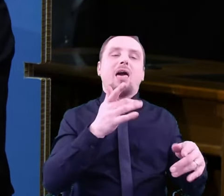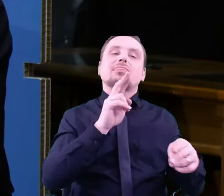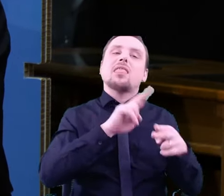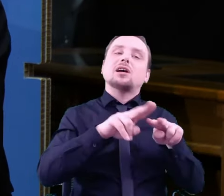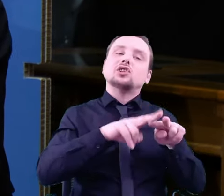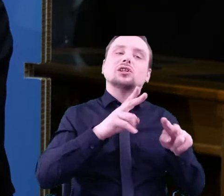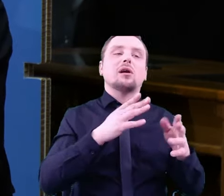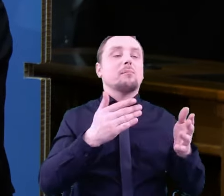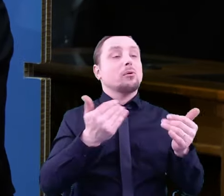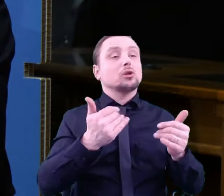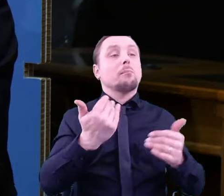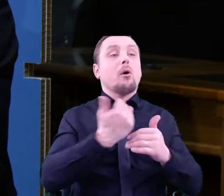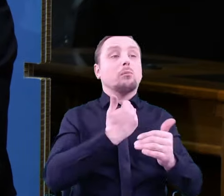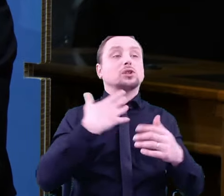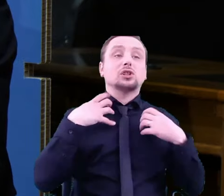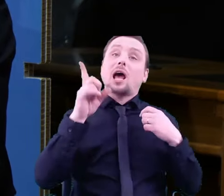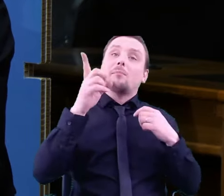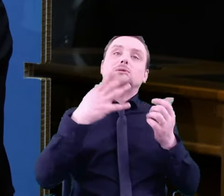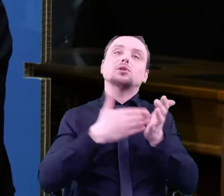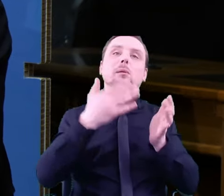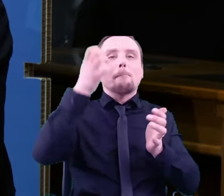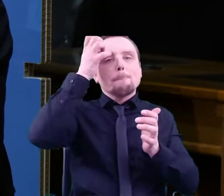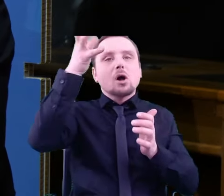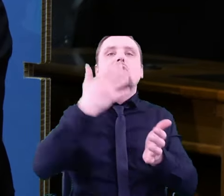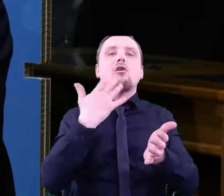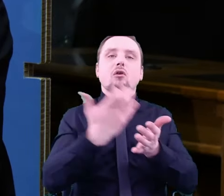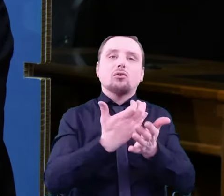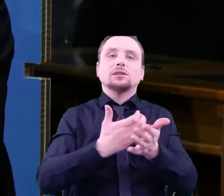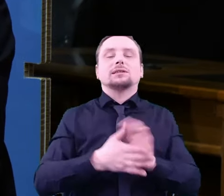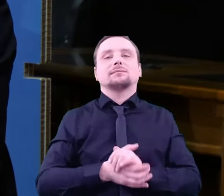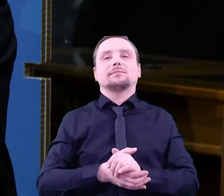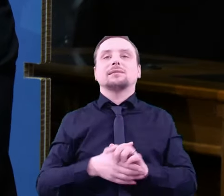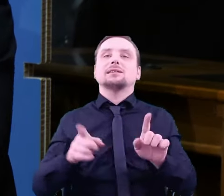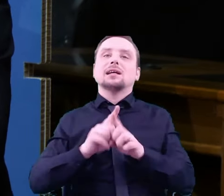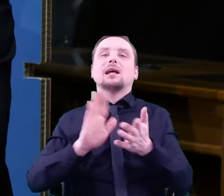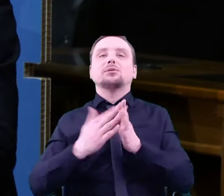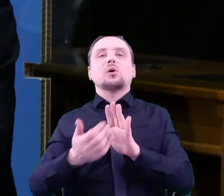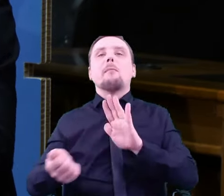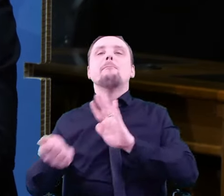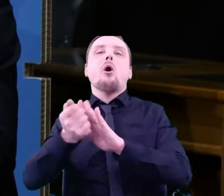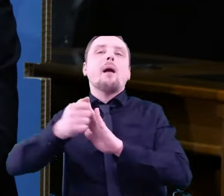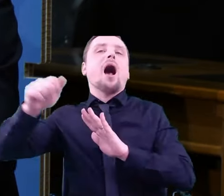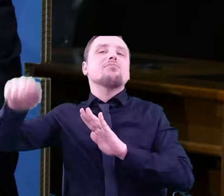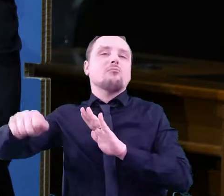At the opposite end of the spectrum is the development of nuclear weapons, which progress has also not been stopped yet.